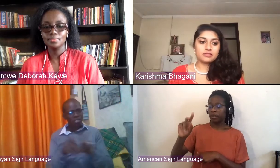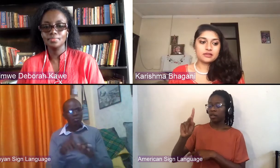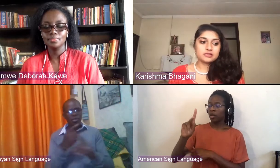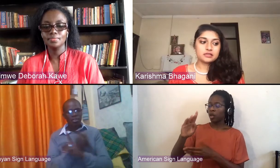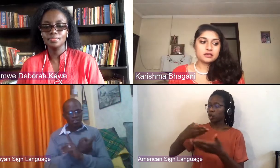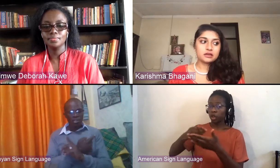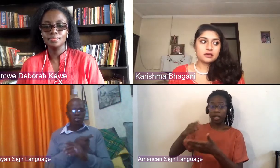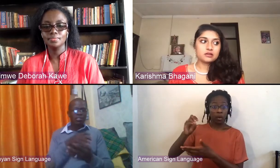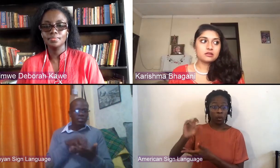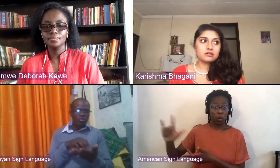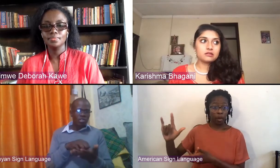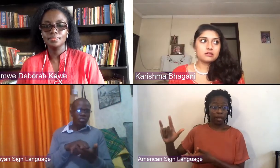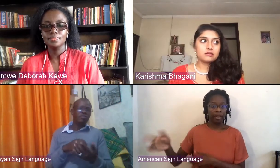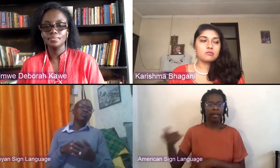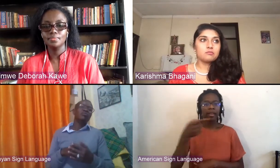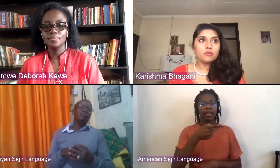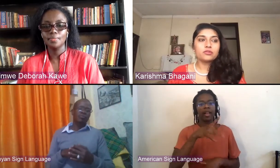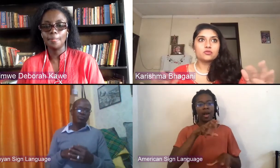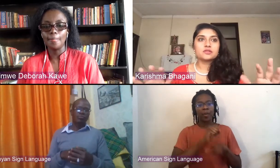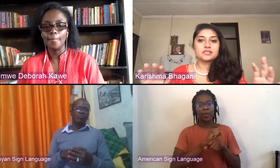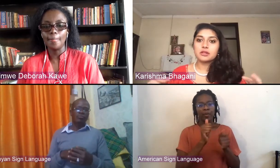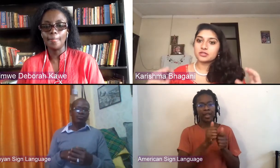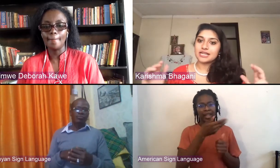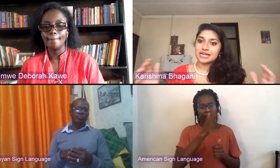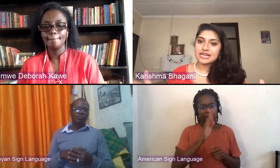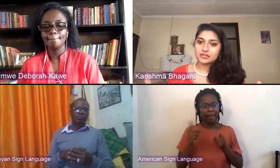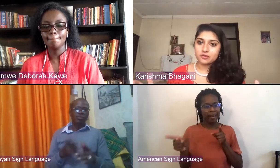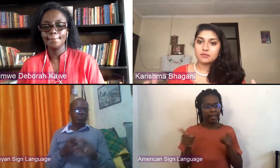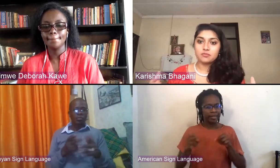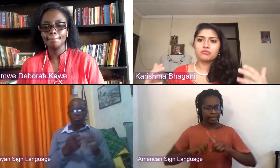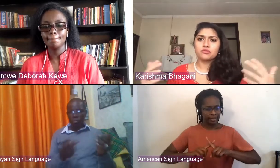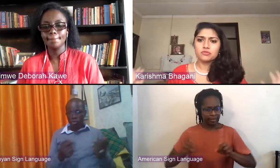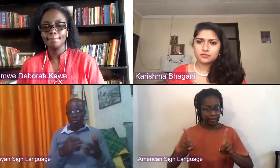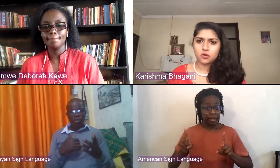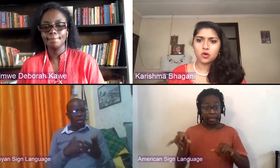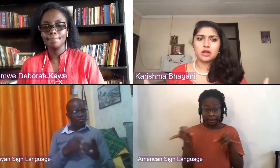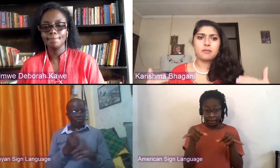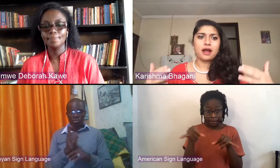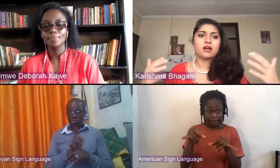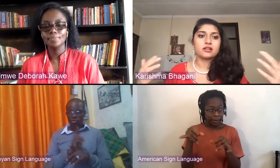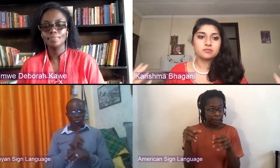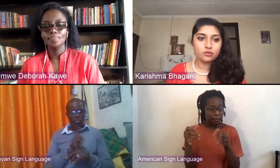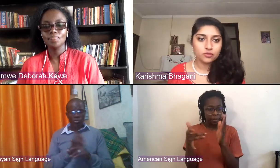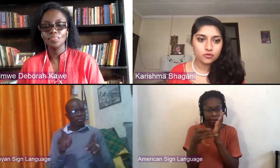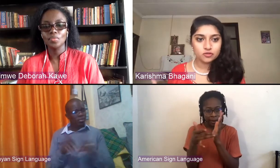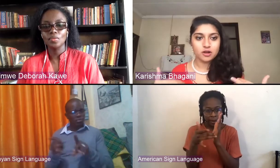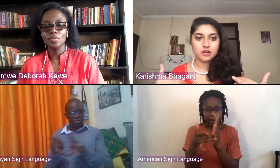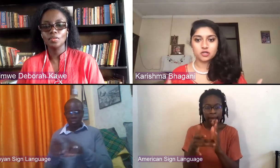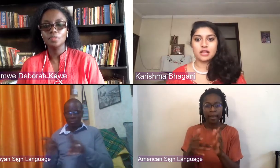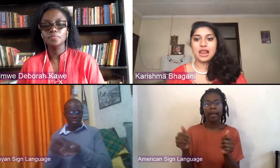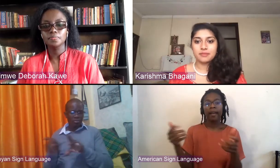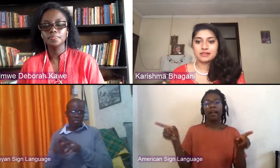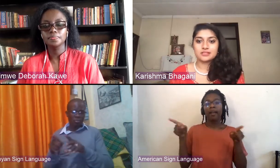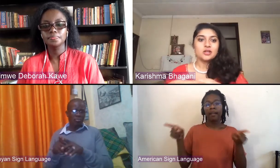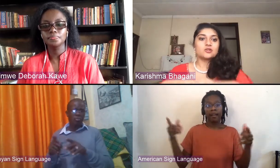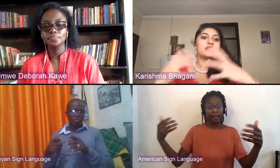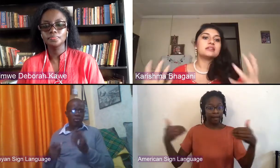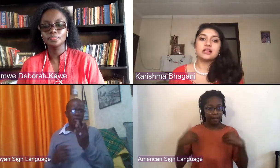that both use similar techniques, right? Both use folkloric backgrounds both use traditional elements to then tell